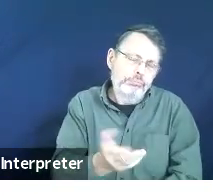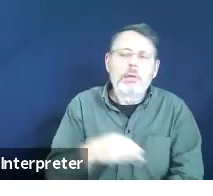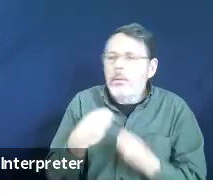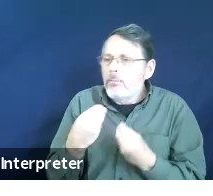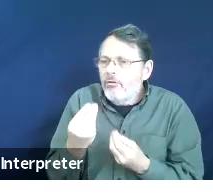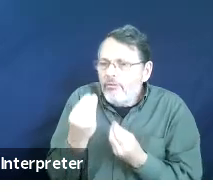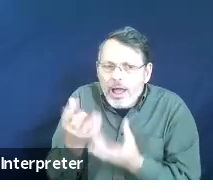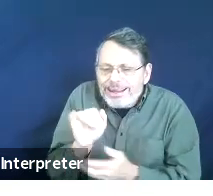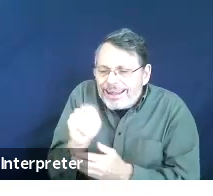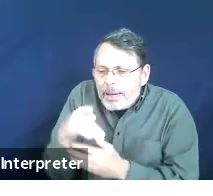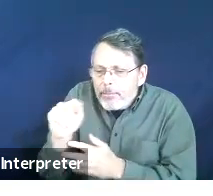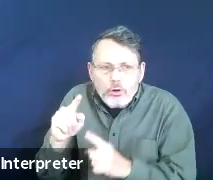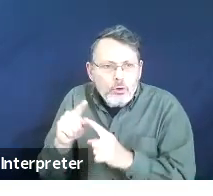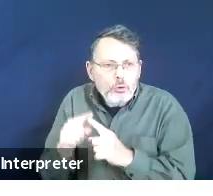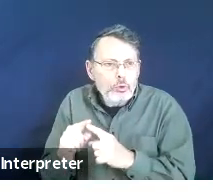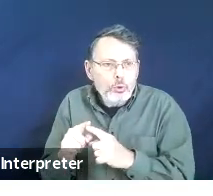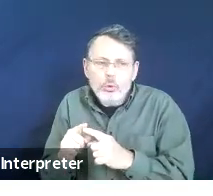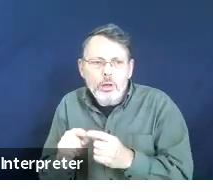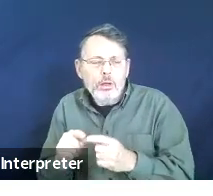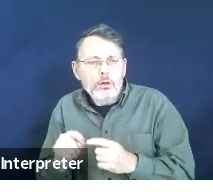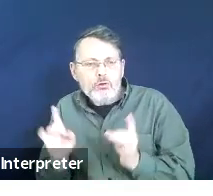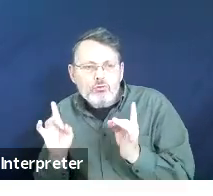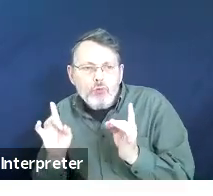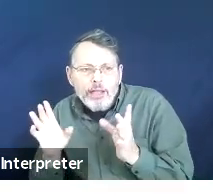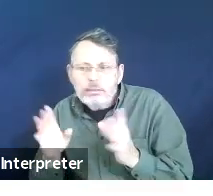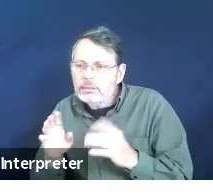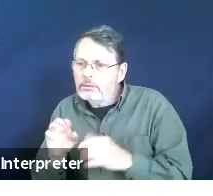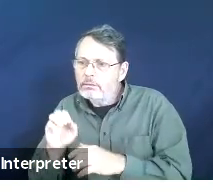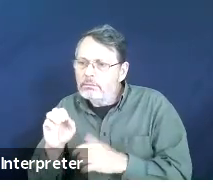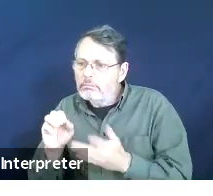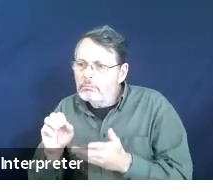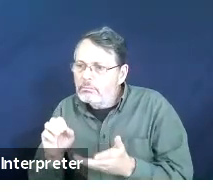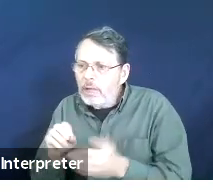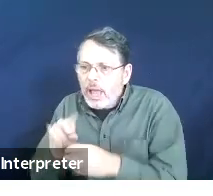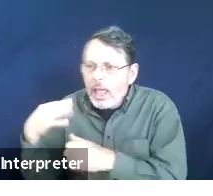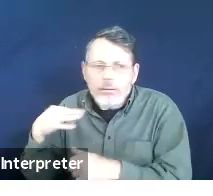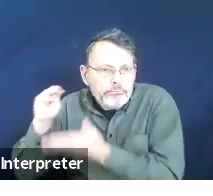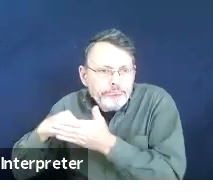to initial crisis counseling applications and coordinating disability stakeholder involvement